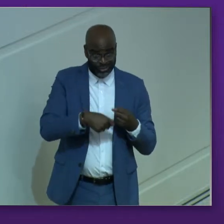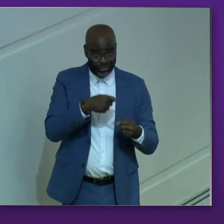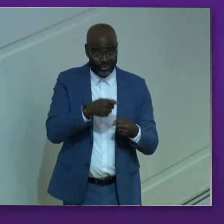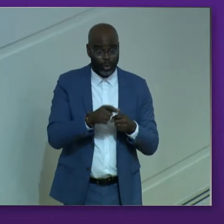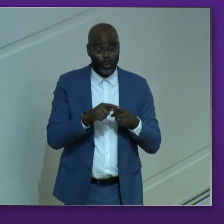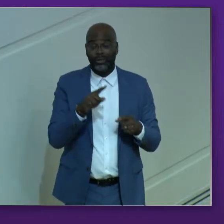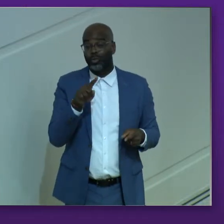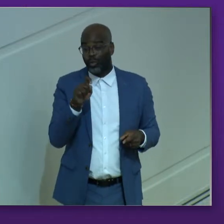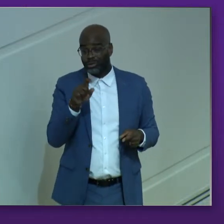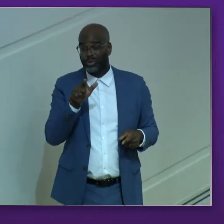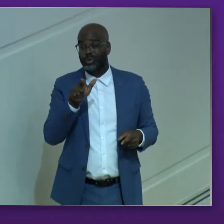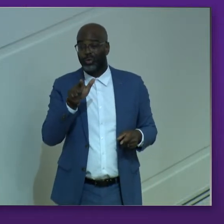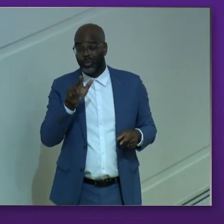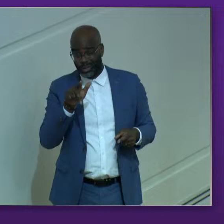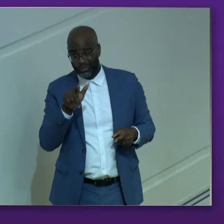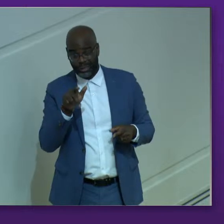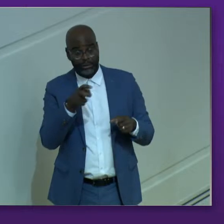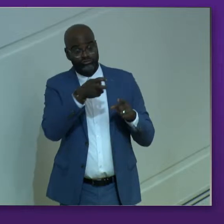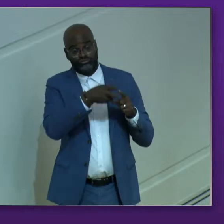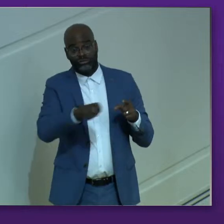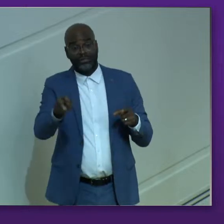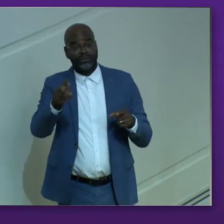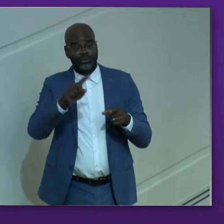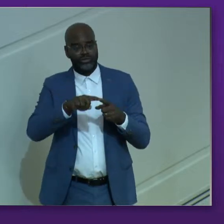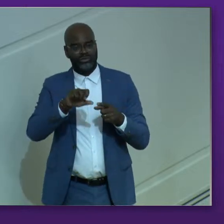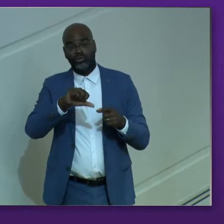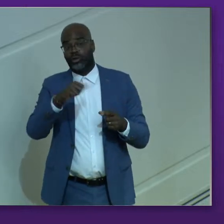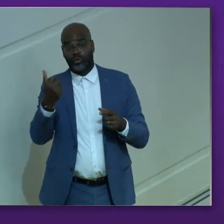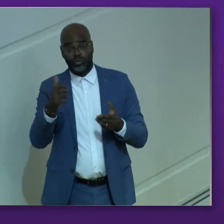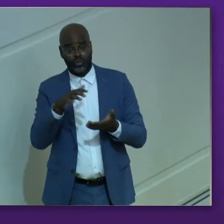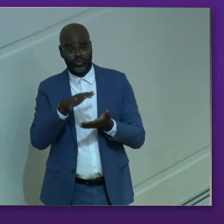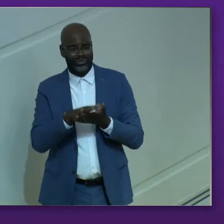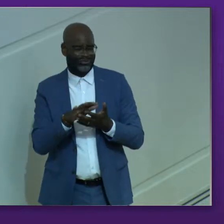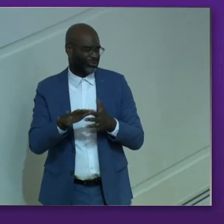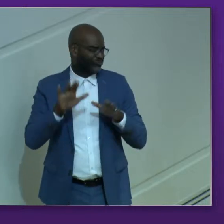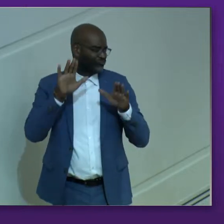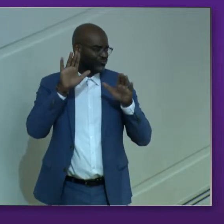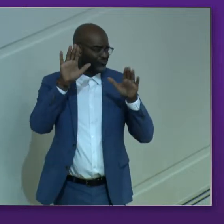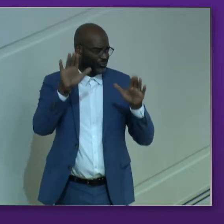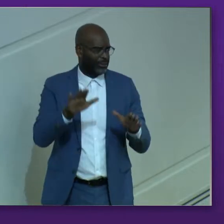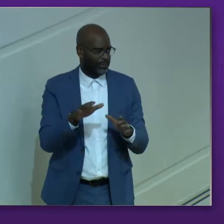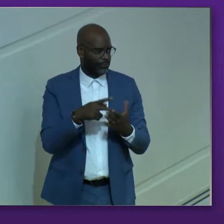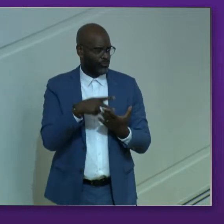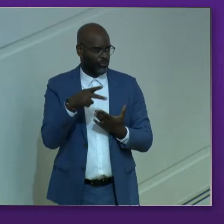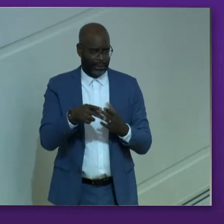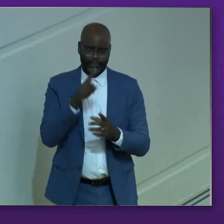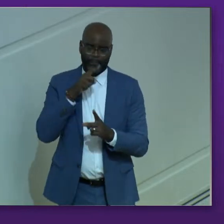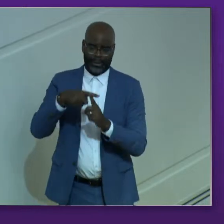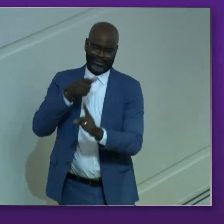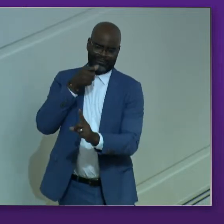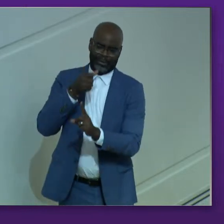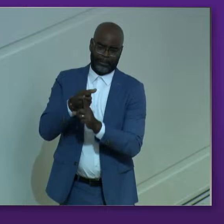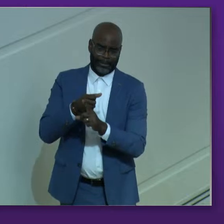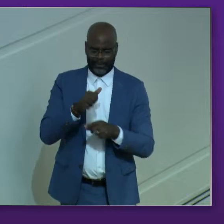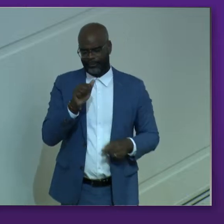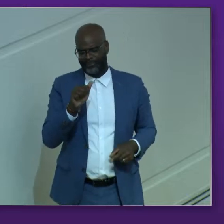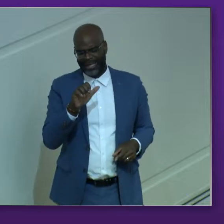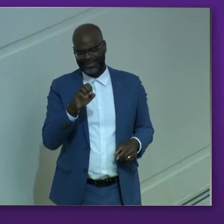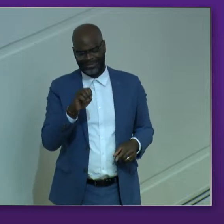MORE THAN 200 STUDENTS ARE GRADUATING THIS YEAR WITH 123 OFFICIALLY TRANSFERRING SO FAR.